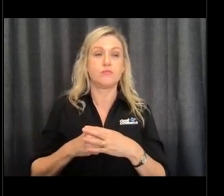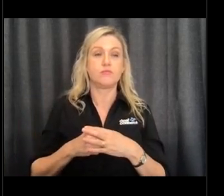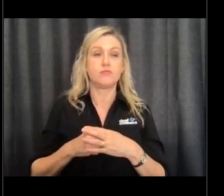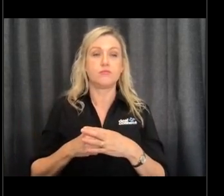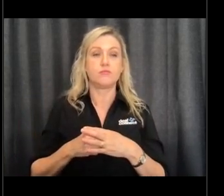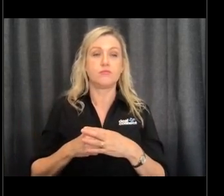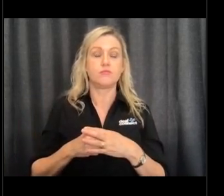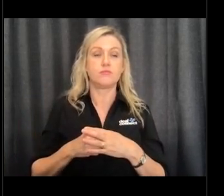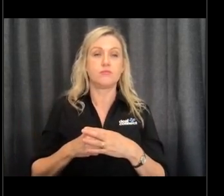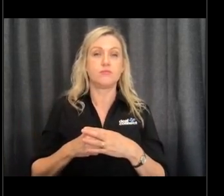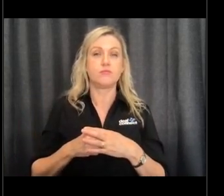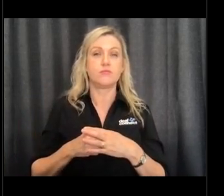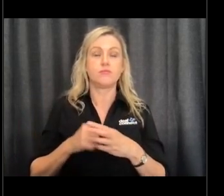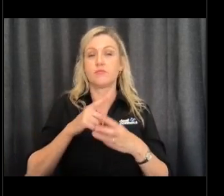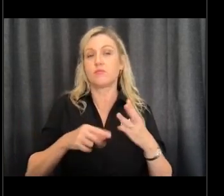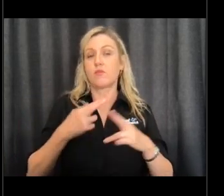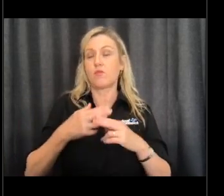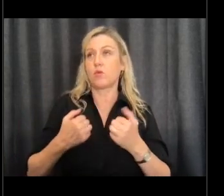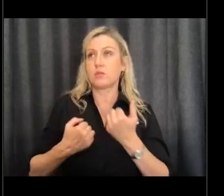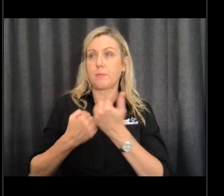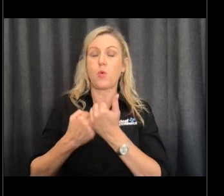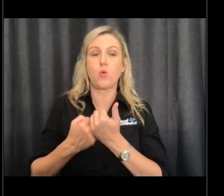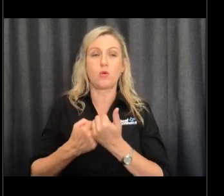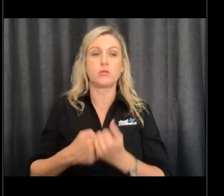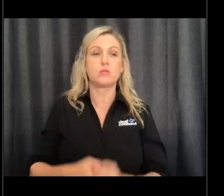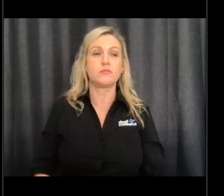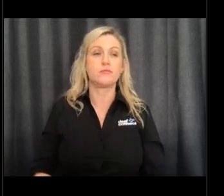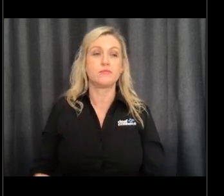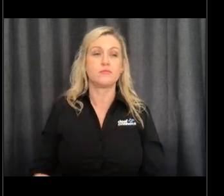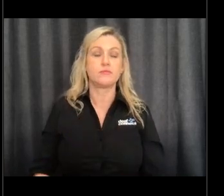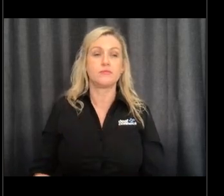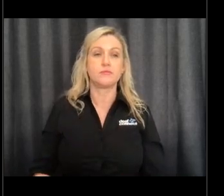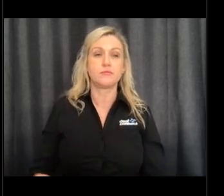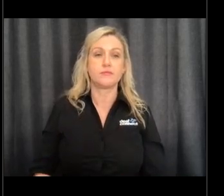to support your client Angie? Or all of the above.